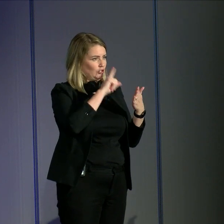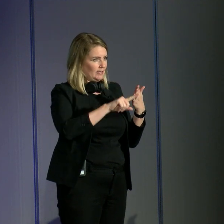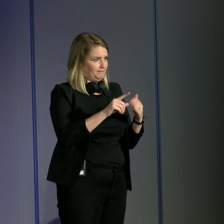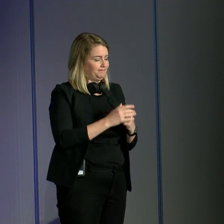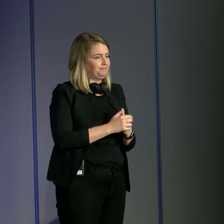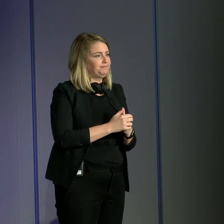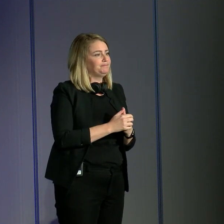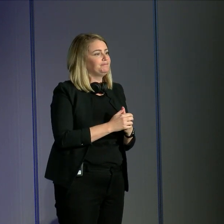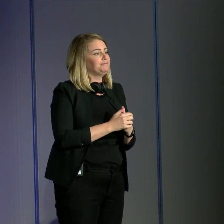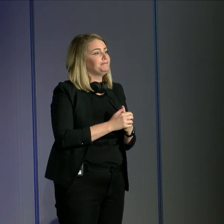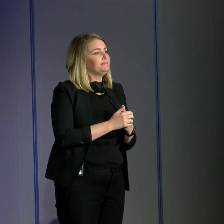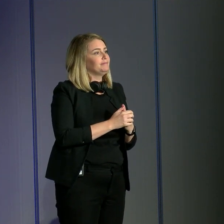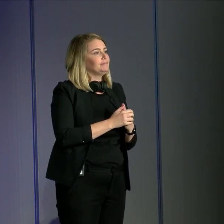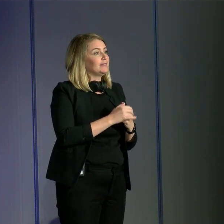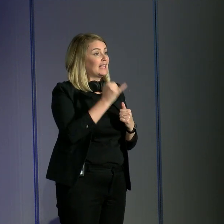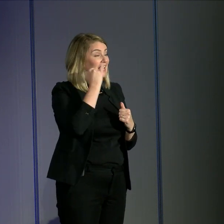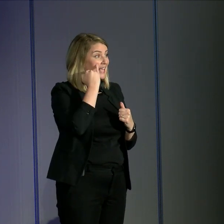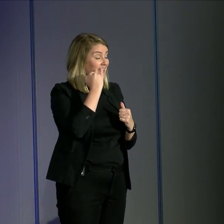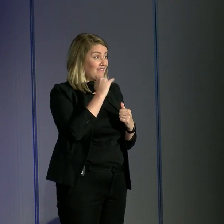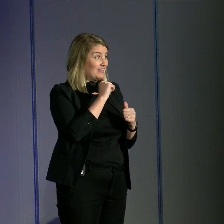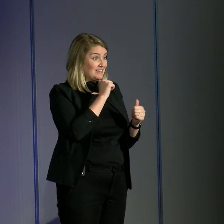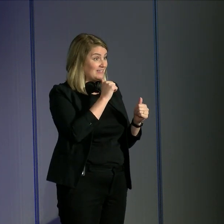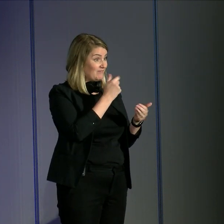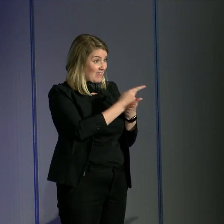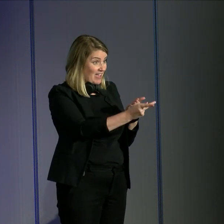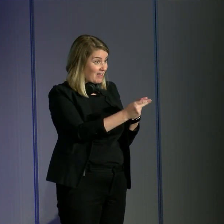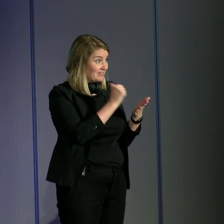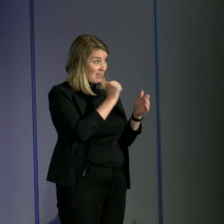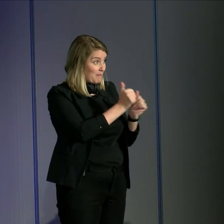Pushing back again if they don't meet the requirements.